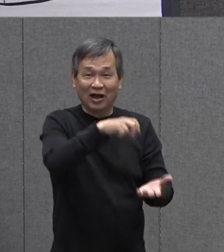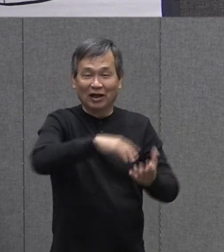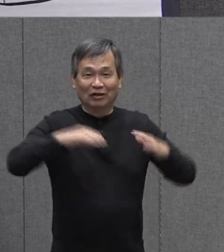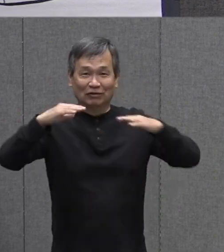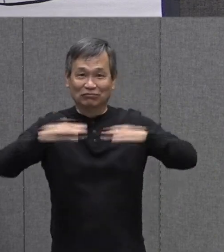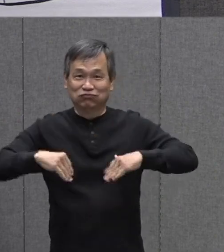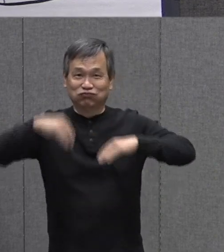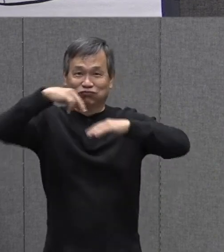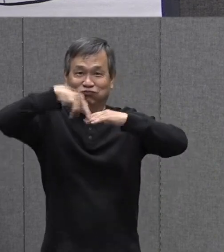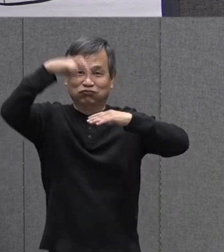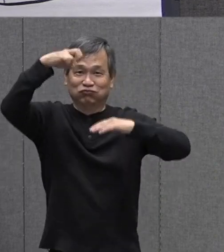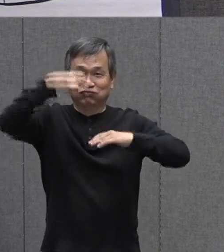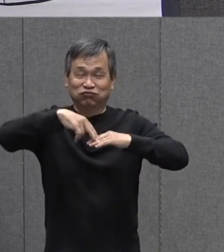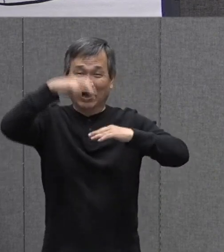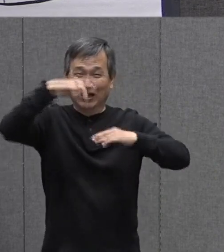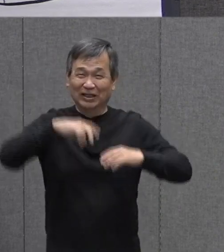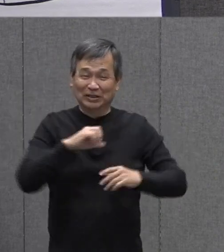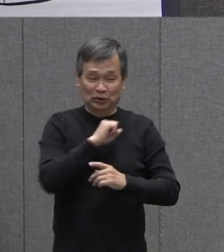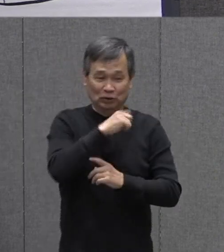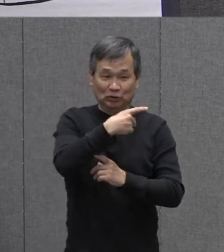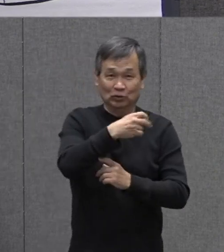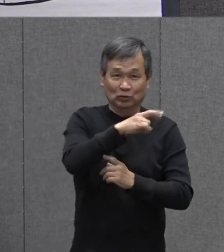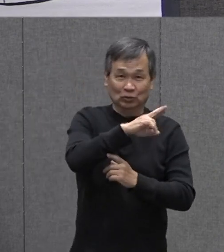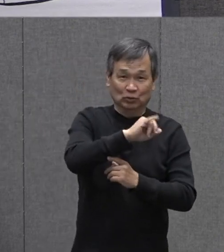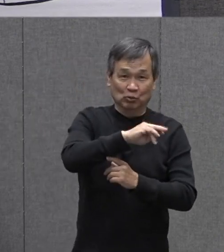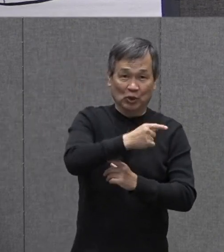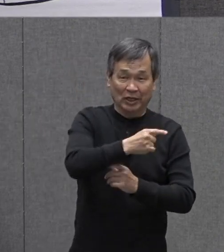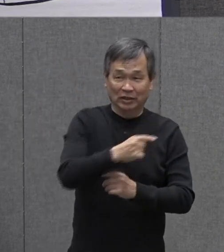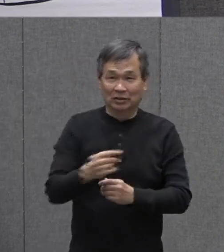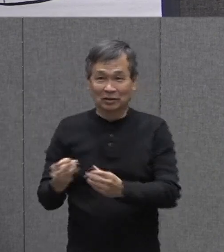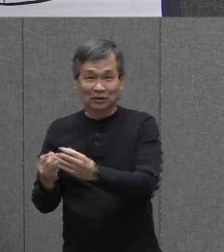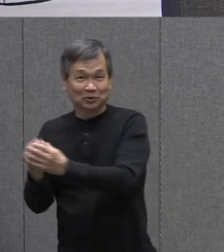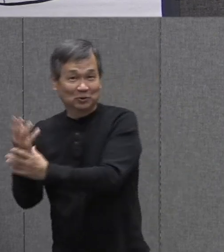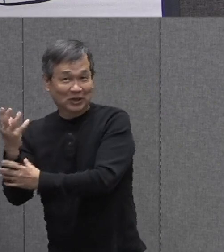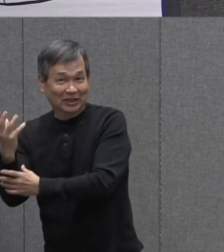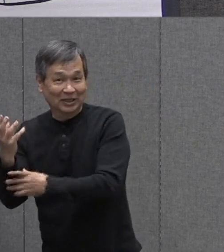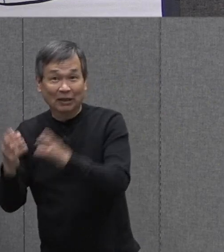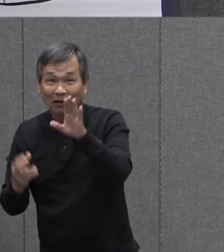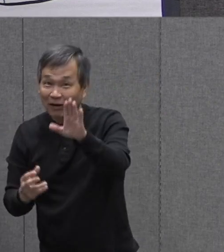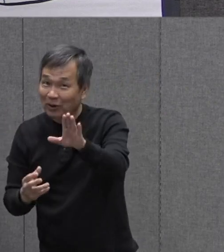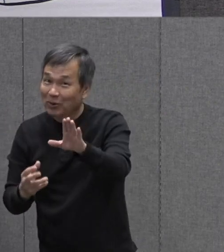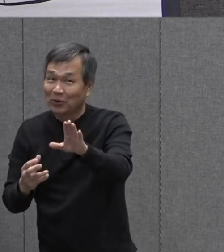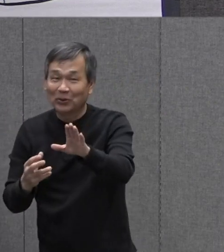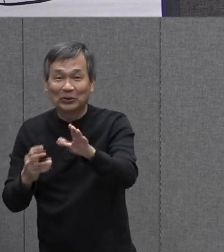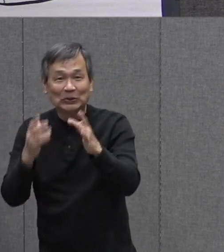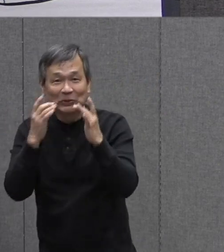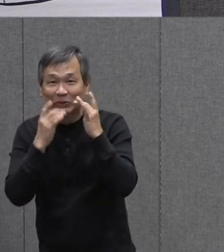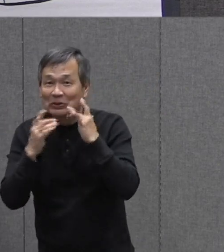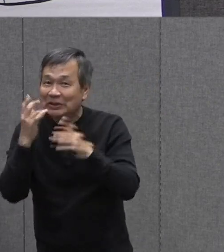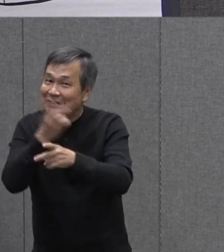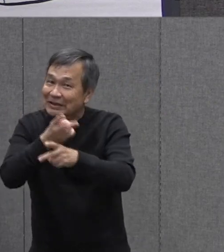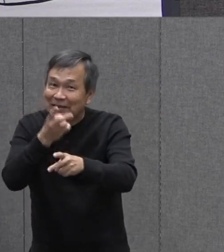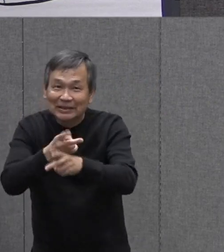And so words can be tricky, they can have multiple meanings, and you have to listen for the context.